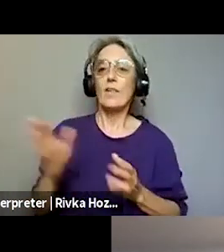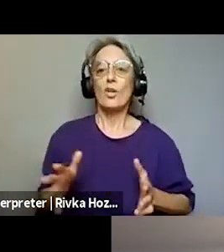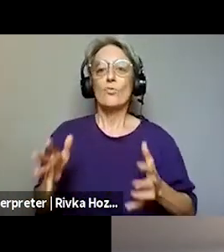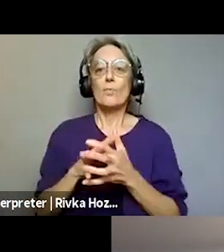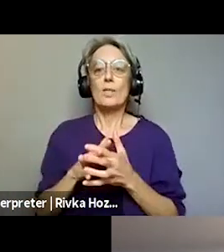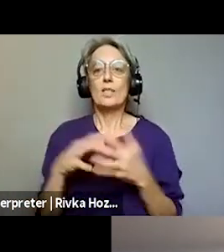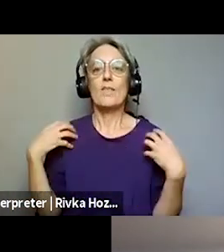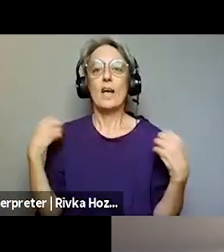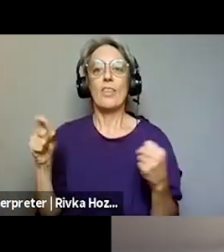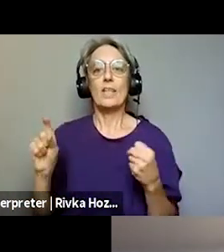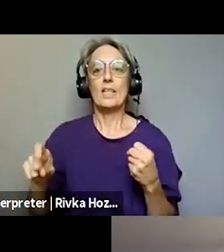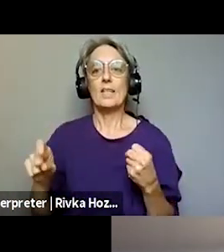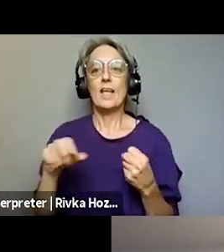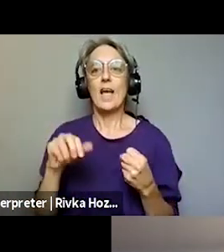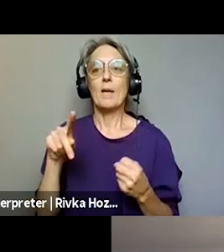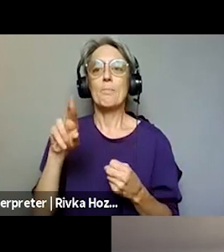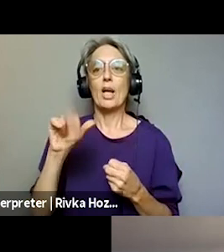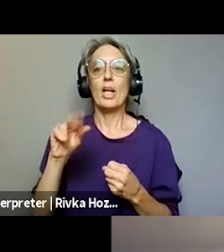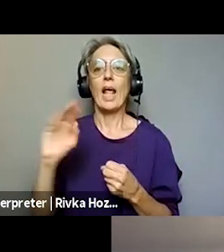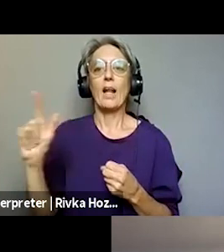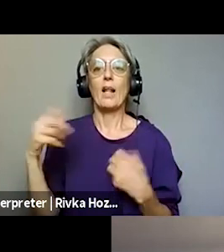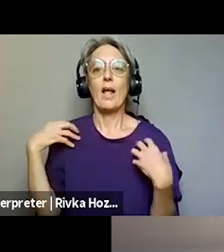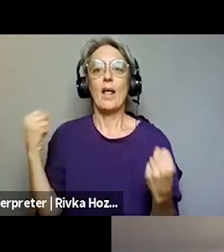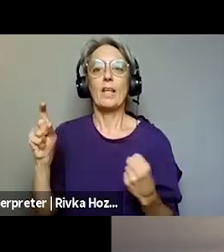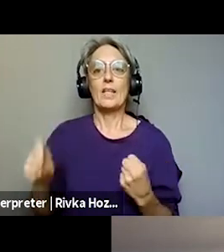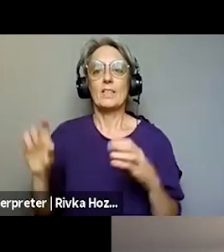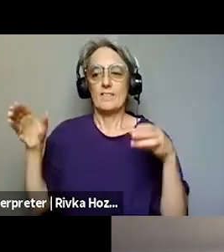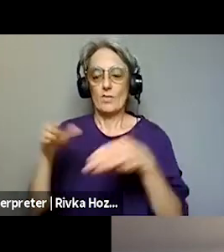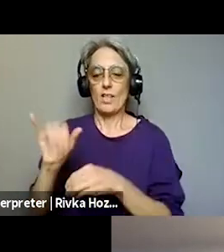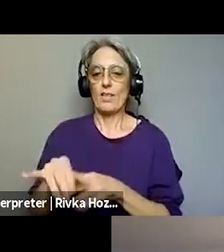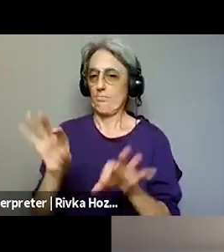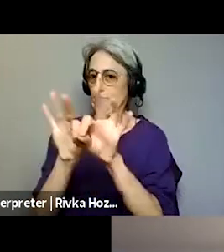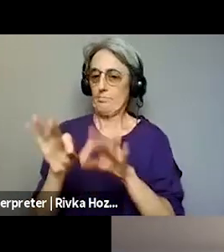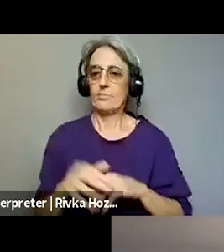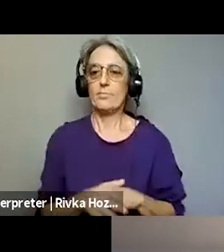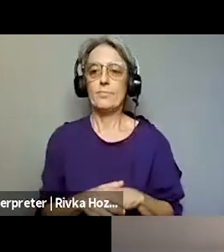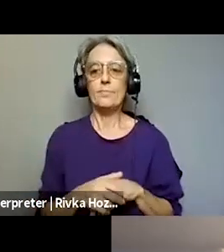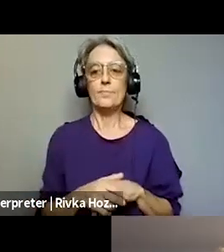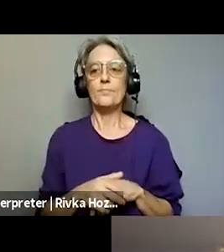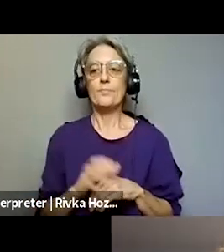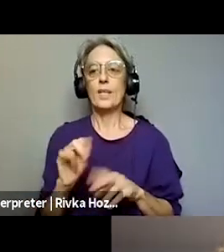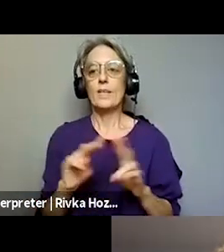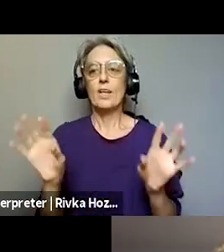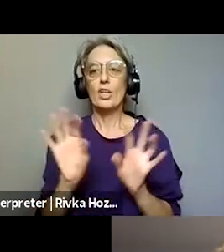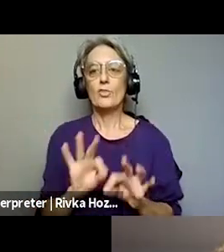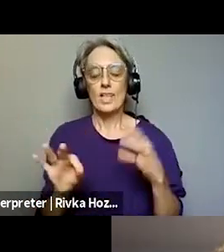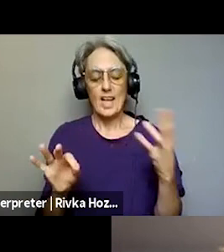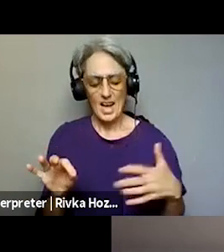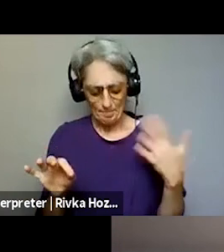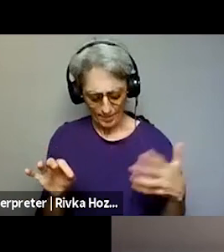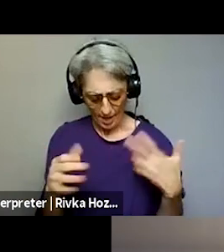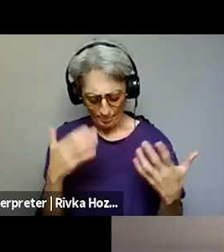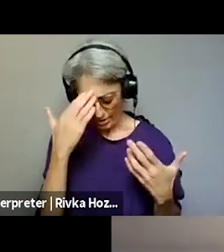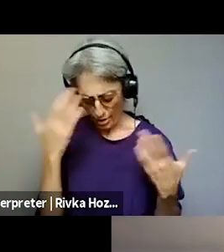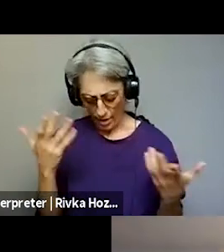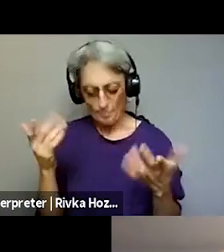their prenatal health needs. And I think so that is a really critical area of research